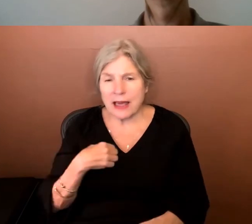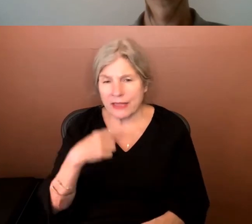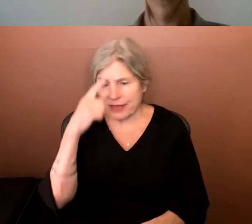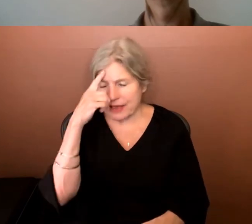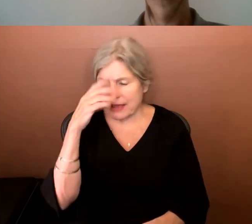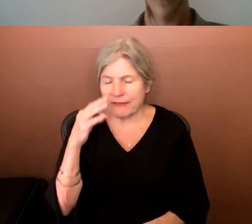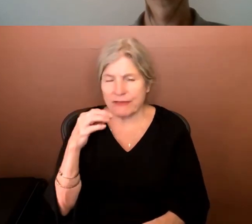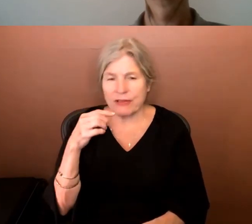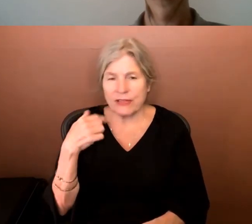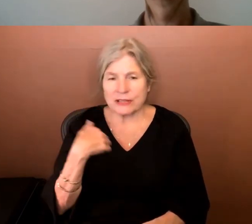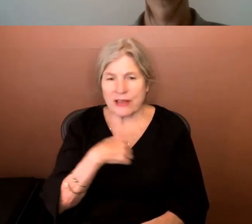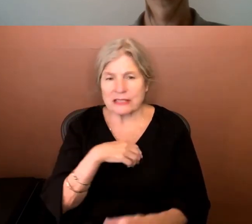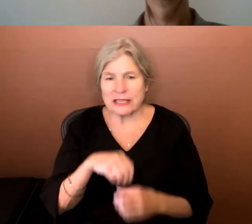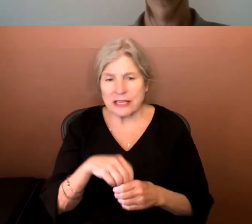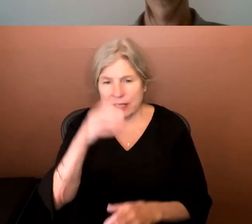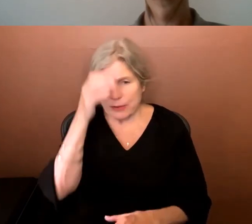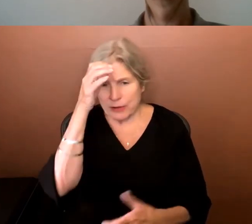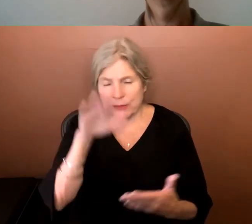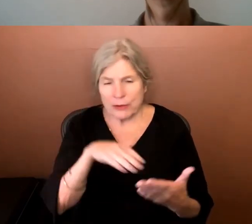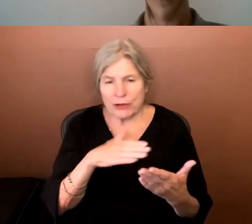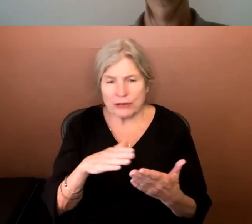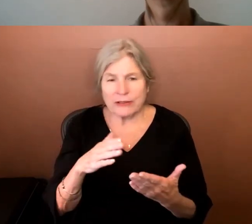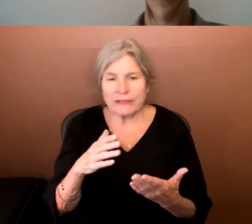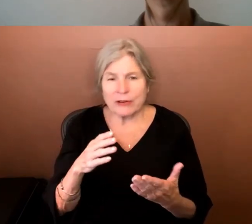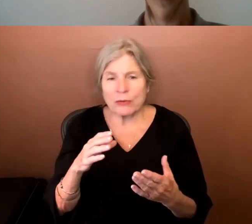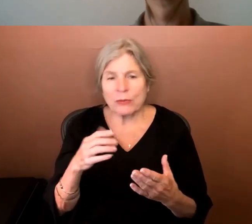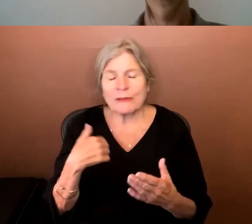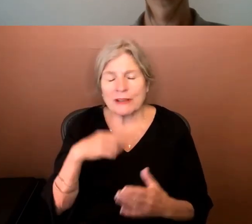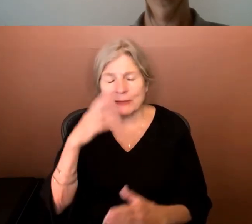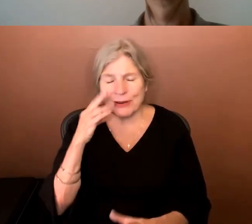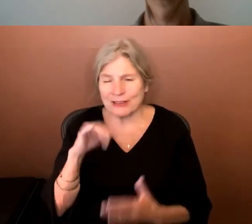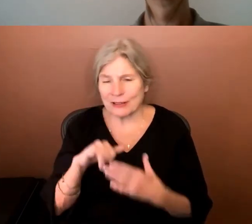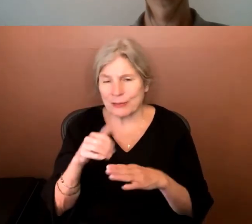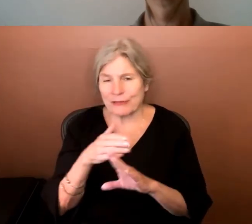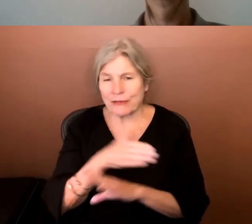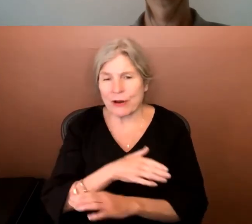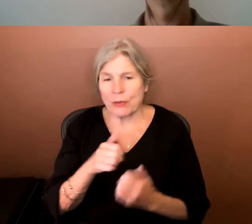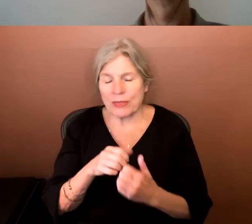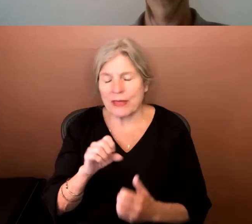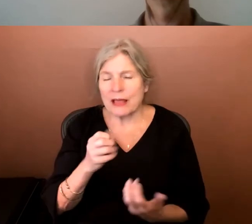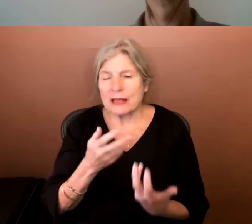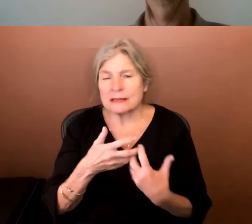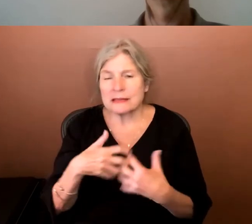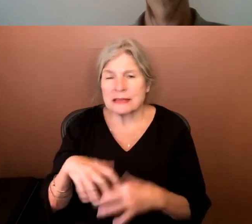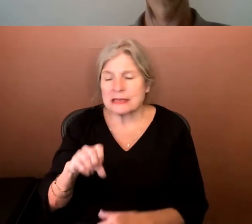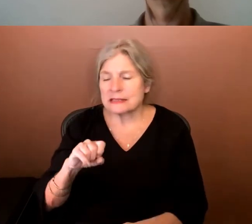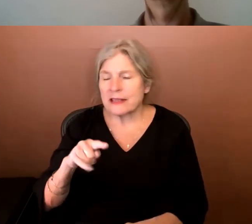us in computer have been around this block before with synthesized music where we can have a score that's